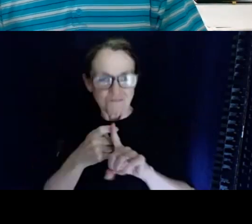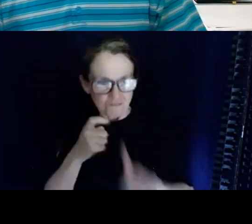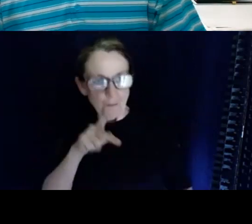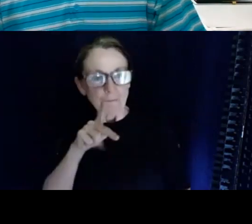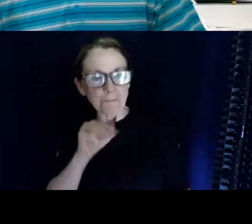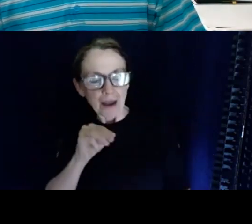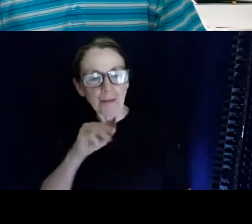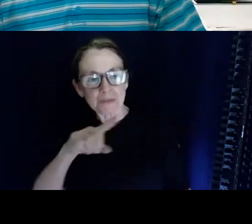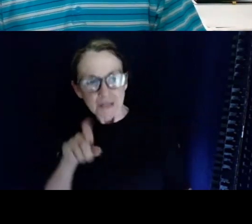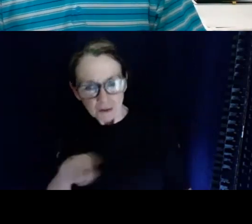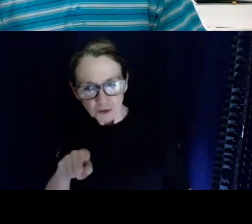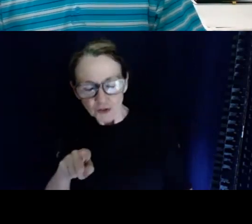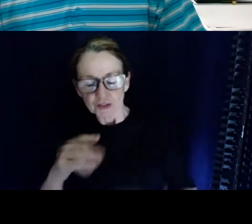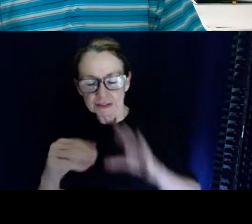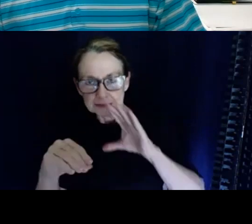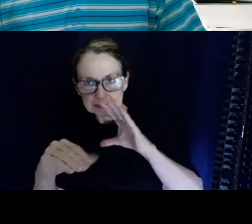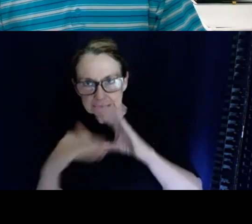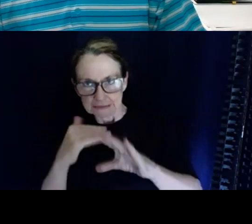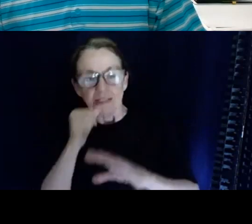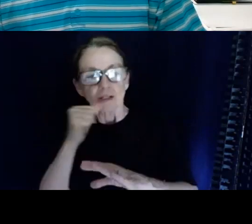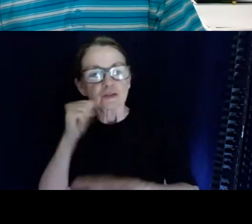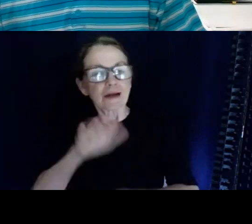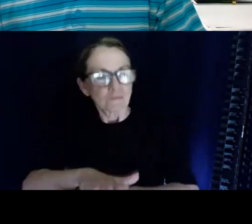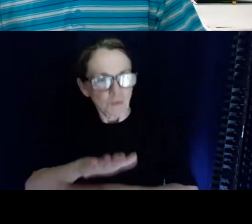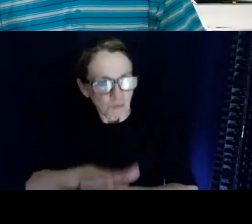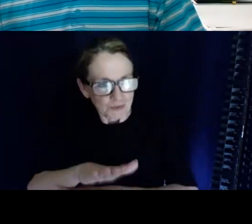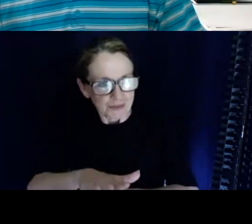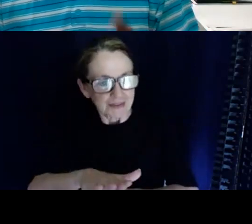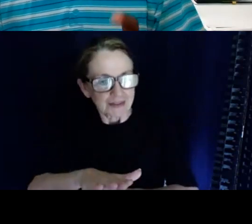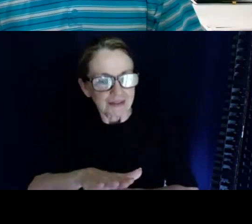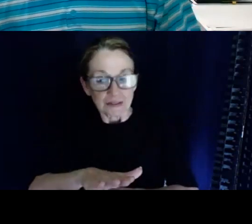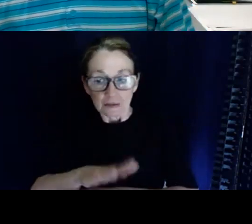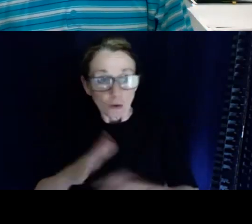OH, OKAY. THERE WE GO.